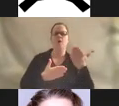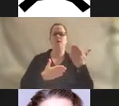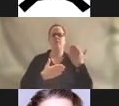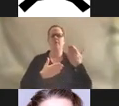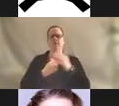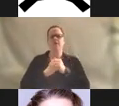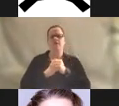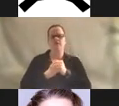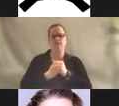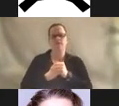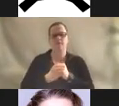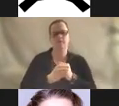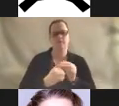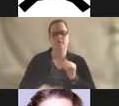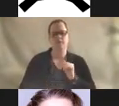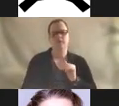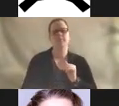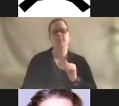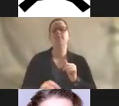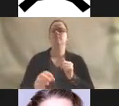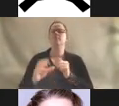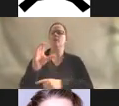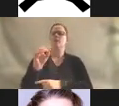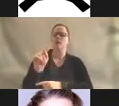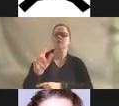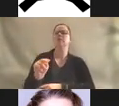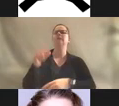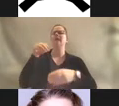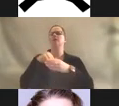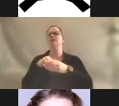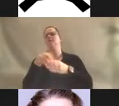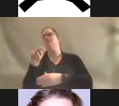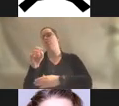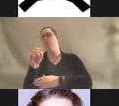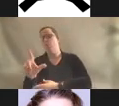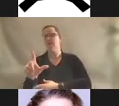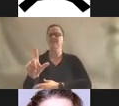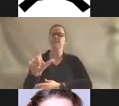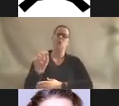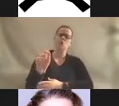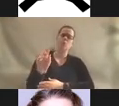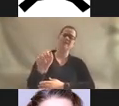You may have heard of King Cotton in New Orleans, Louisiana, was the home of Queen Sugar,